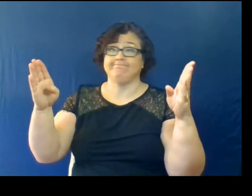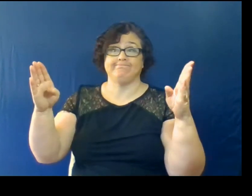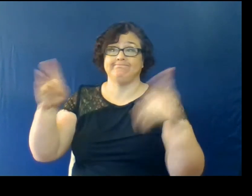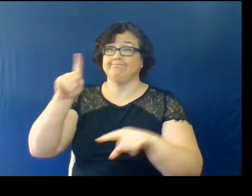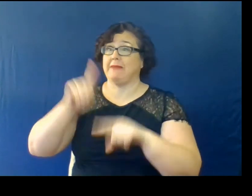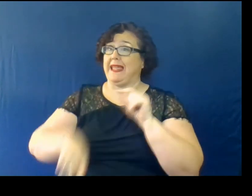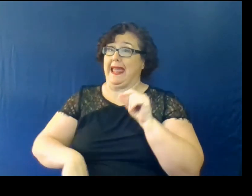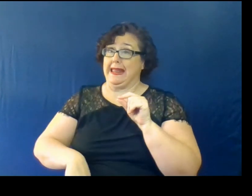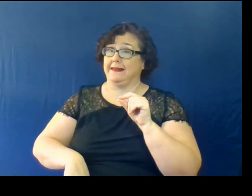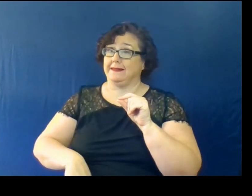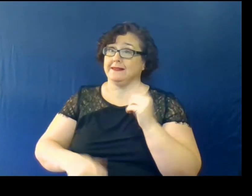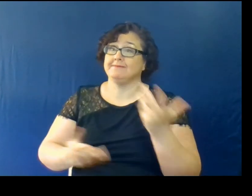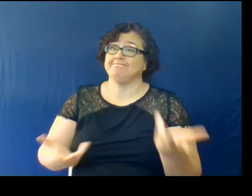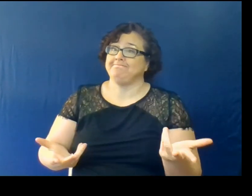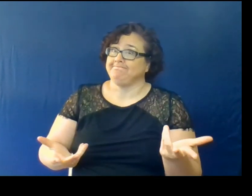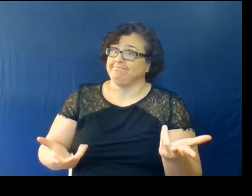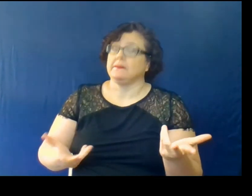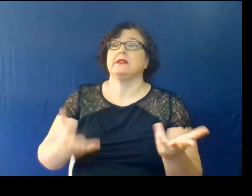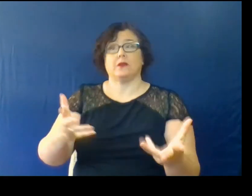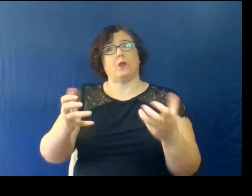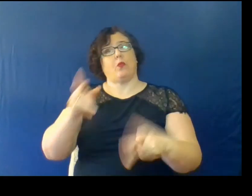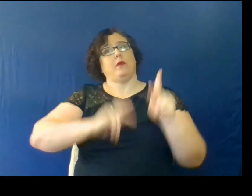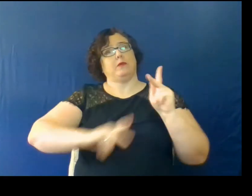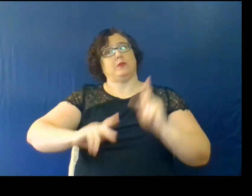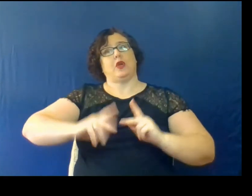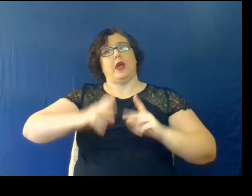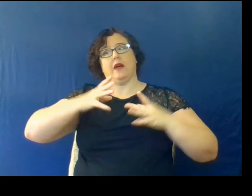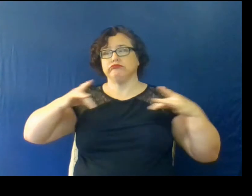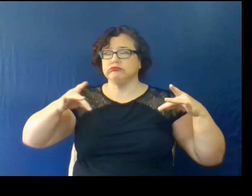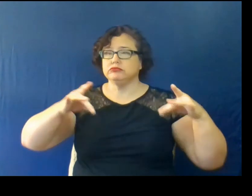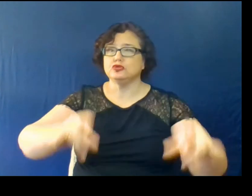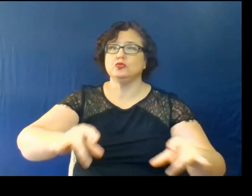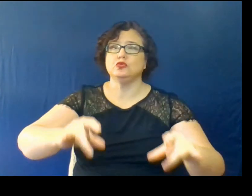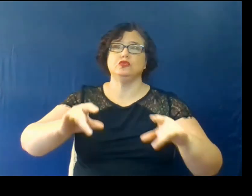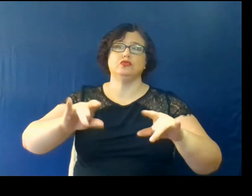So we certainly want everyone to have a smooth experience and we want everything to go well. The